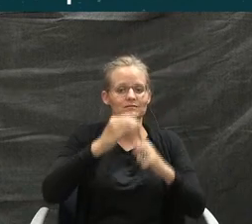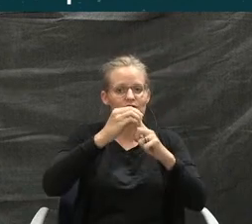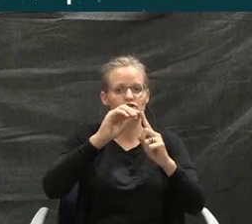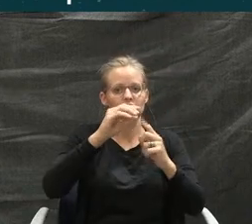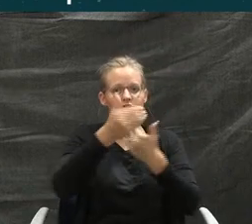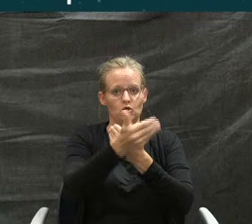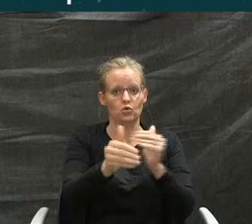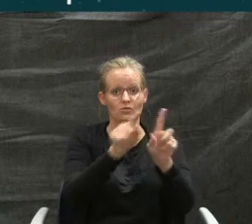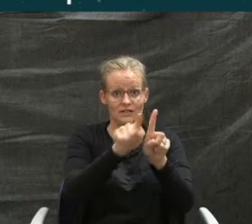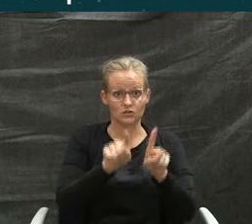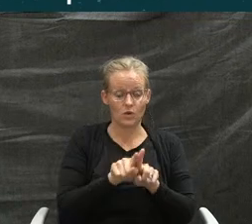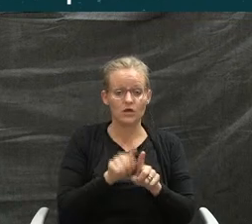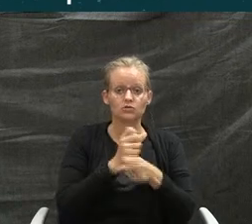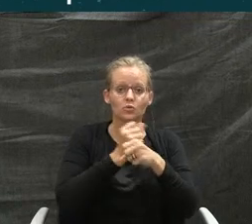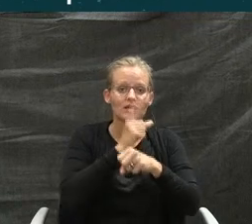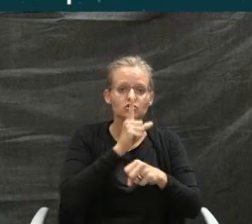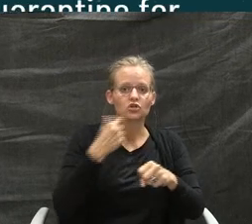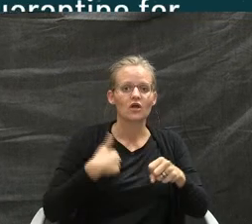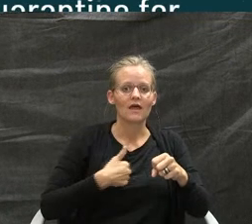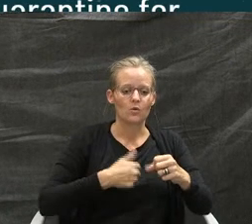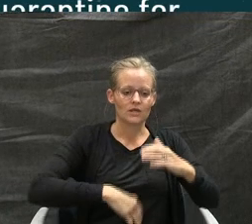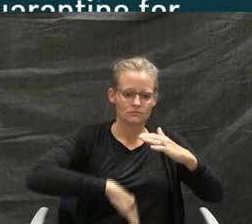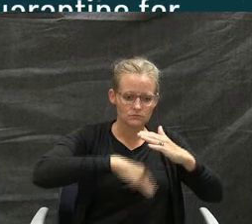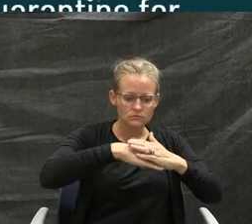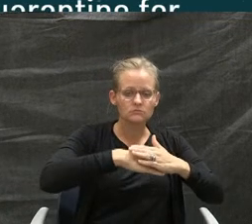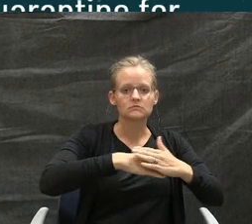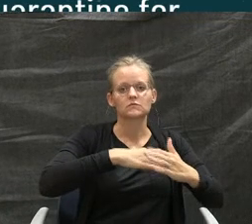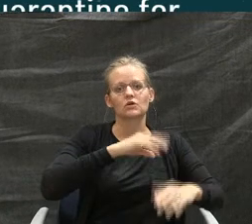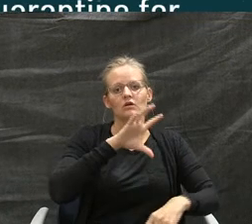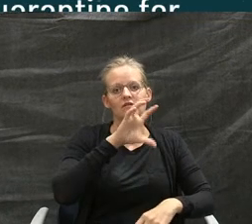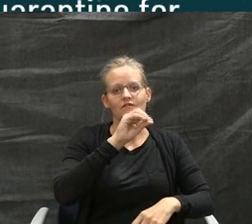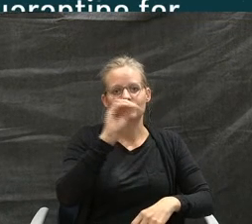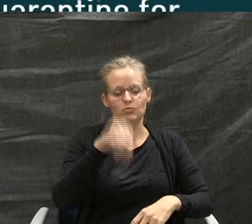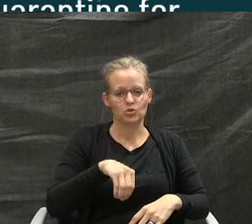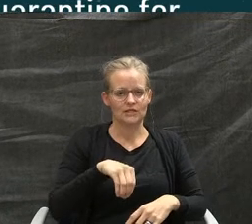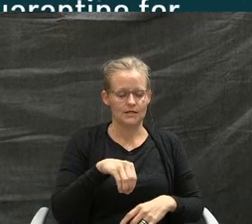50% capacity pods. So the lunch and recess by room emergent